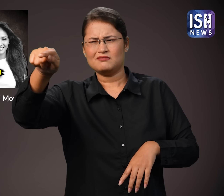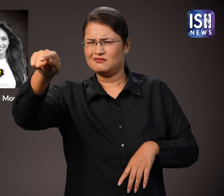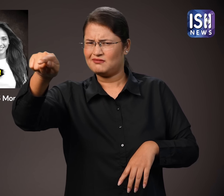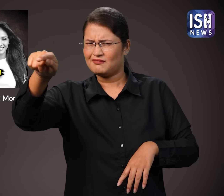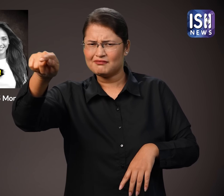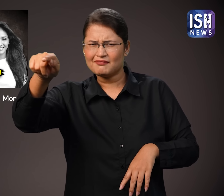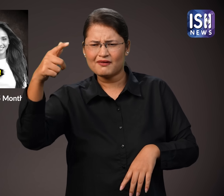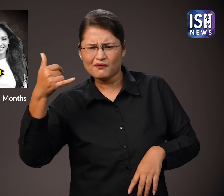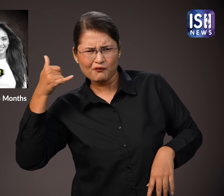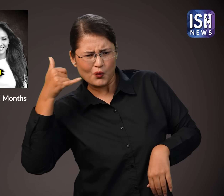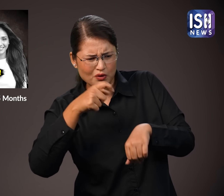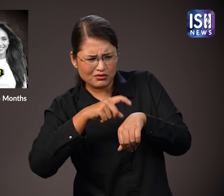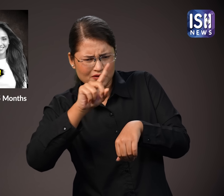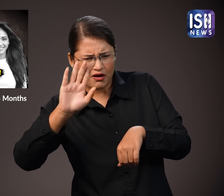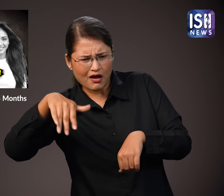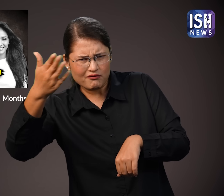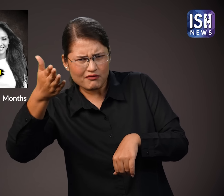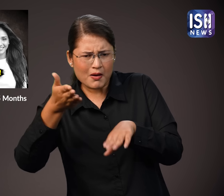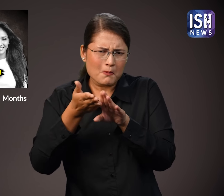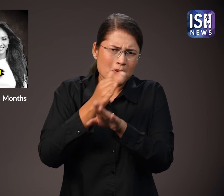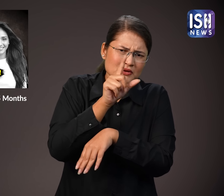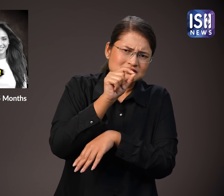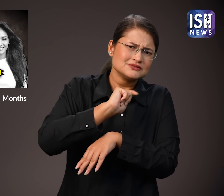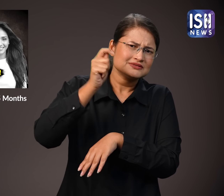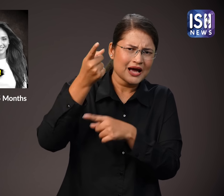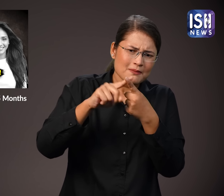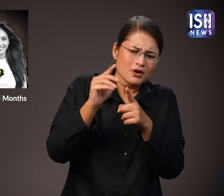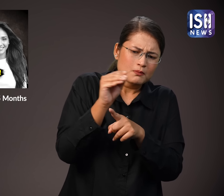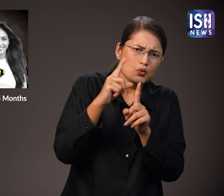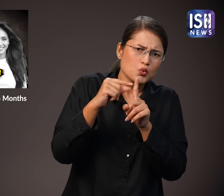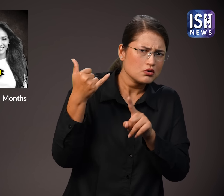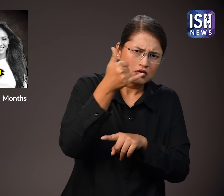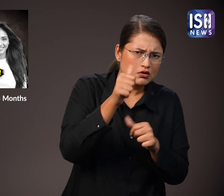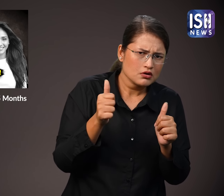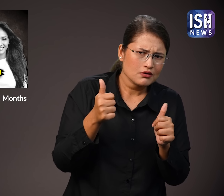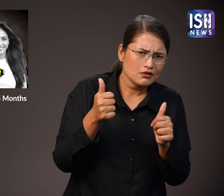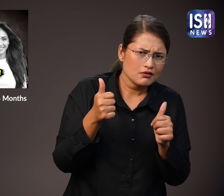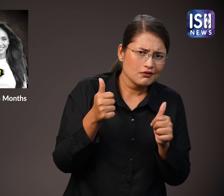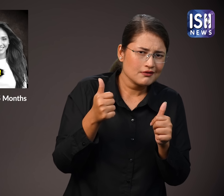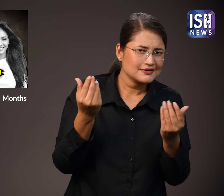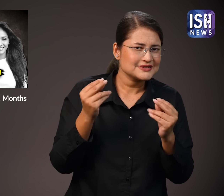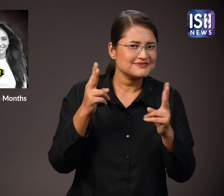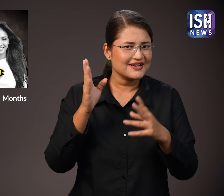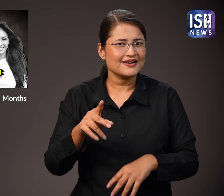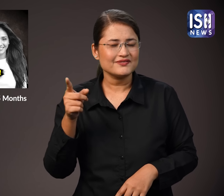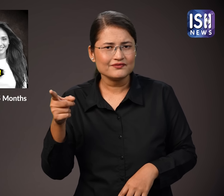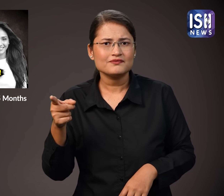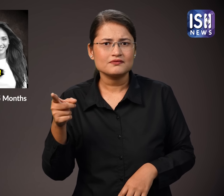If Twisha was found hanging at 10 p.m., why was the police informed only after 11 p.m.? Suspicious.